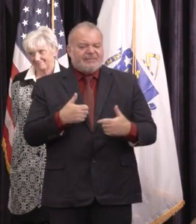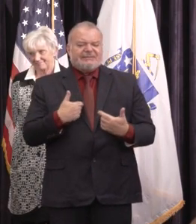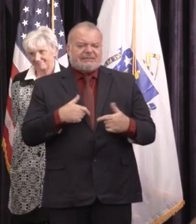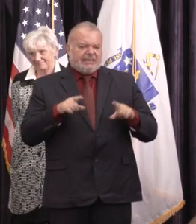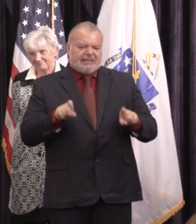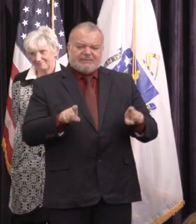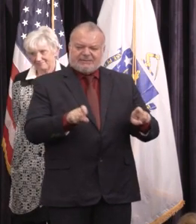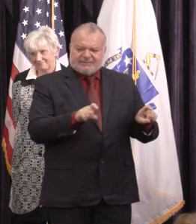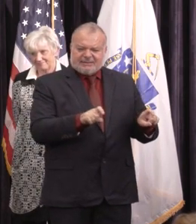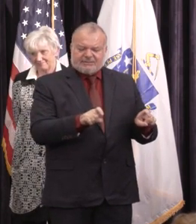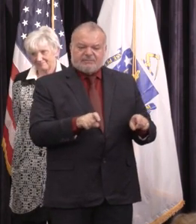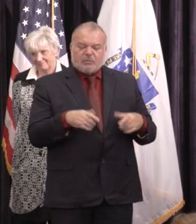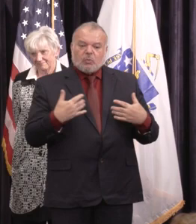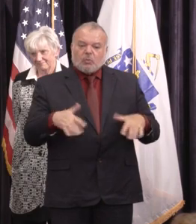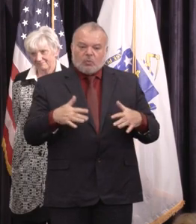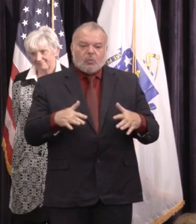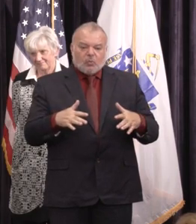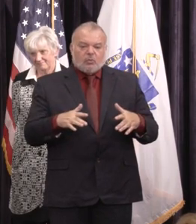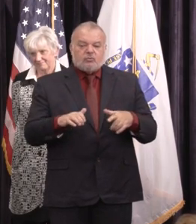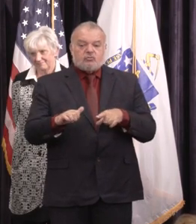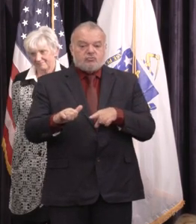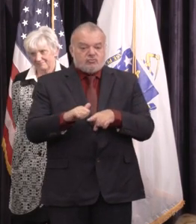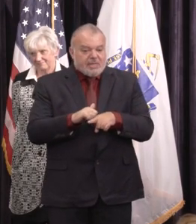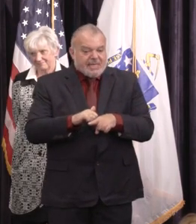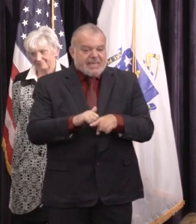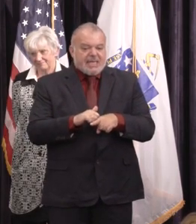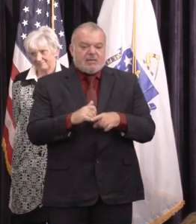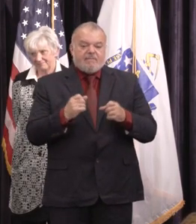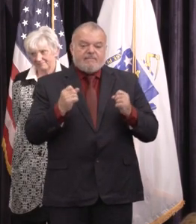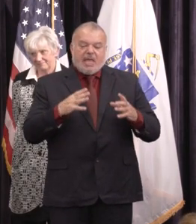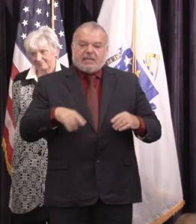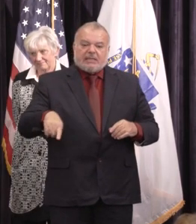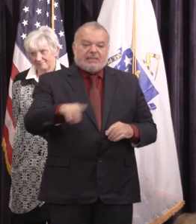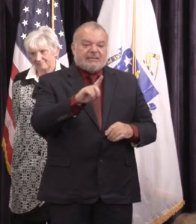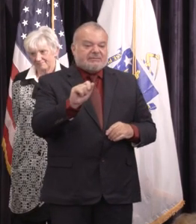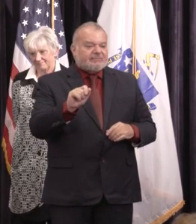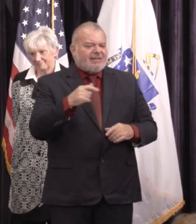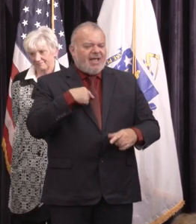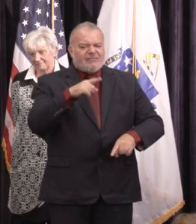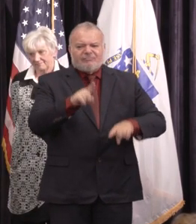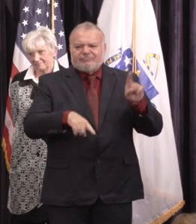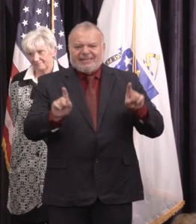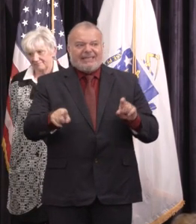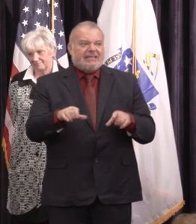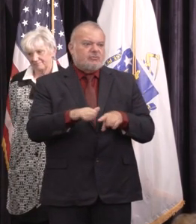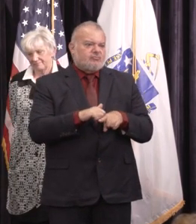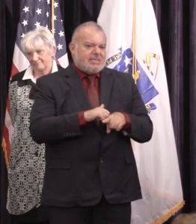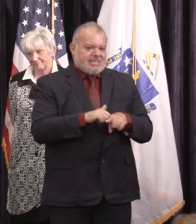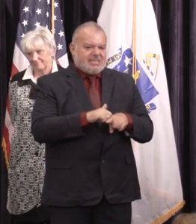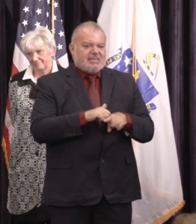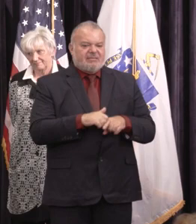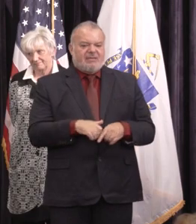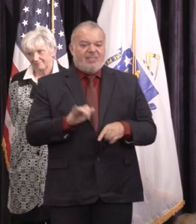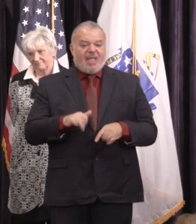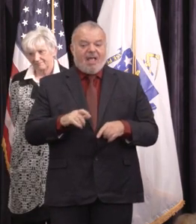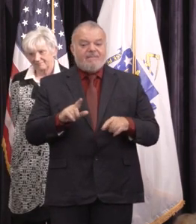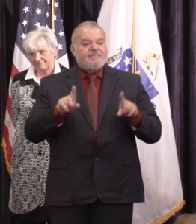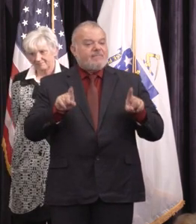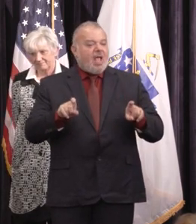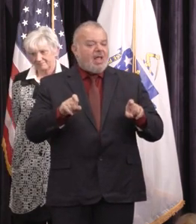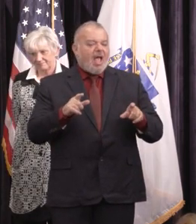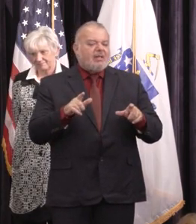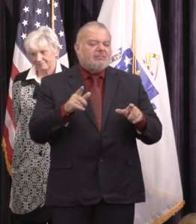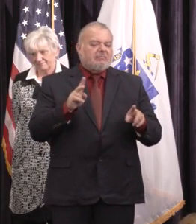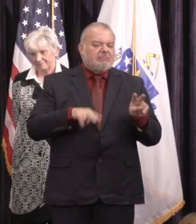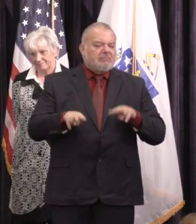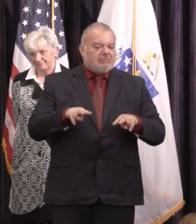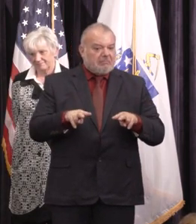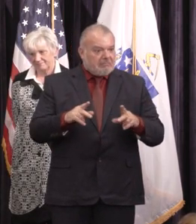variety of disabilities are emerging from this pilot. The rebranding as MassAbility is further